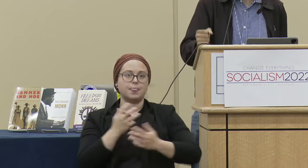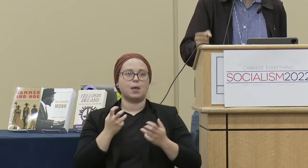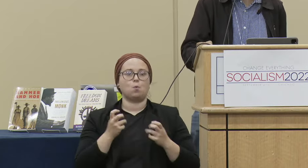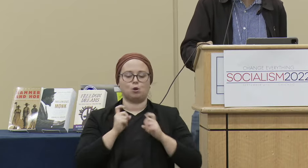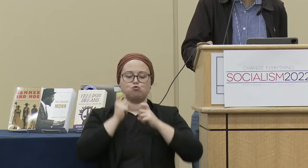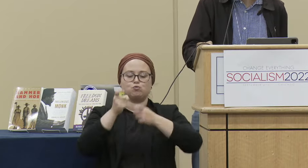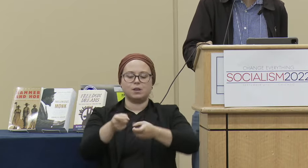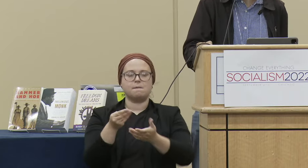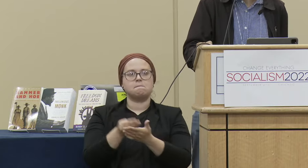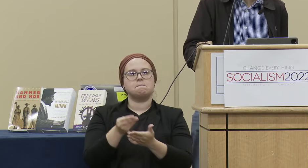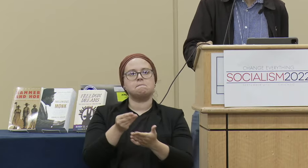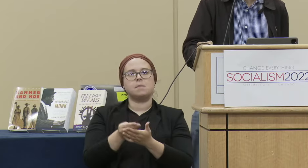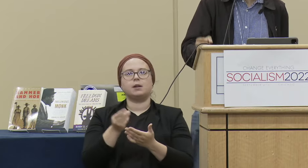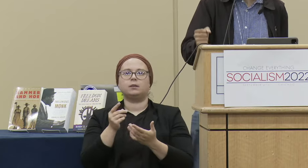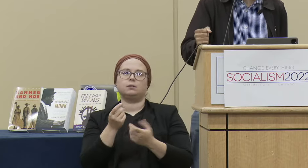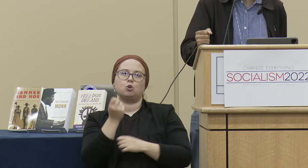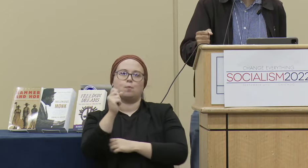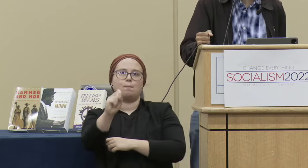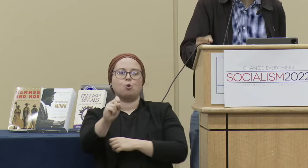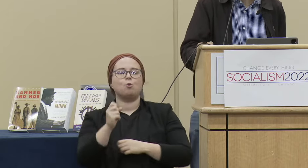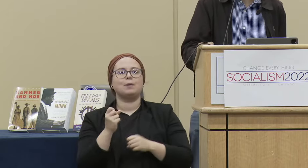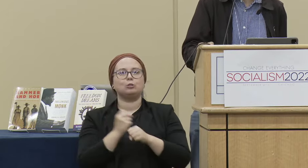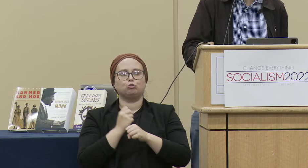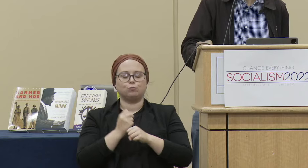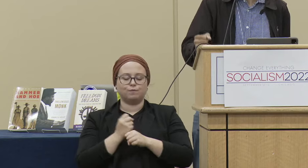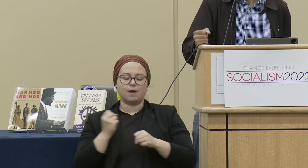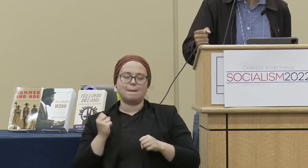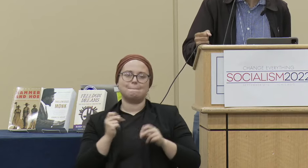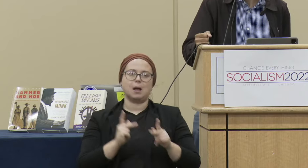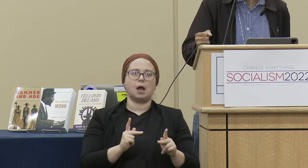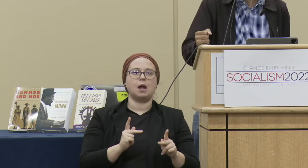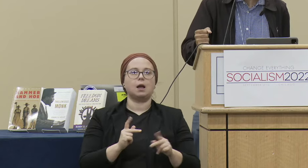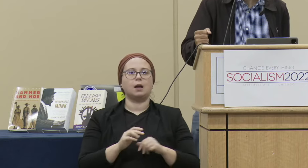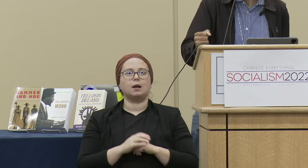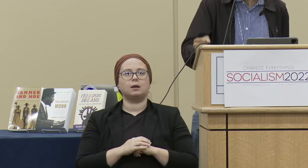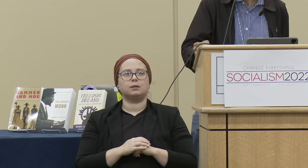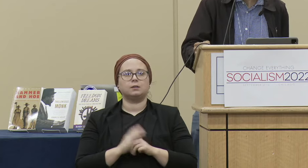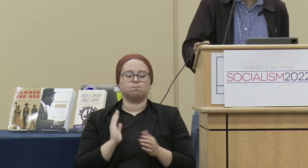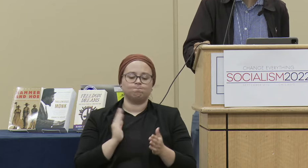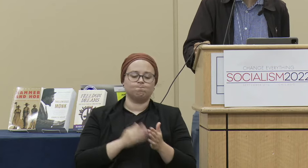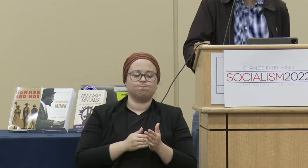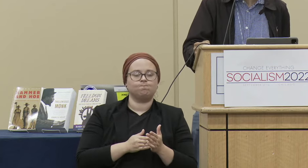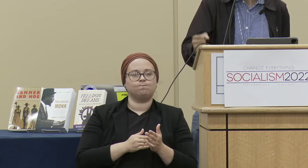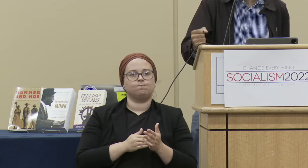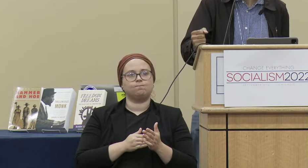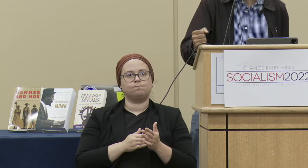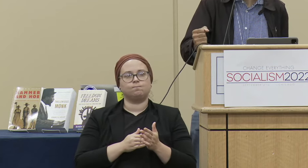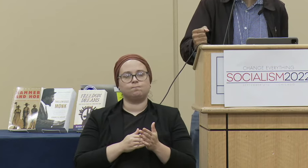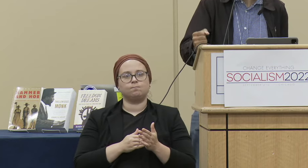fight . They want to give money to movements to fight back and